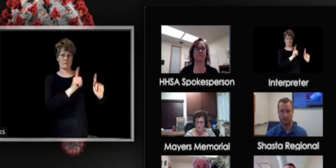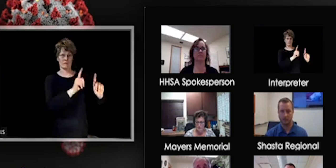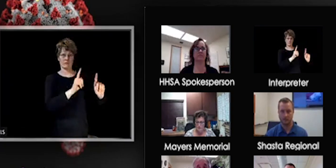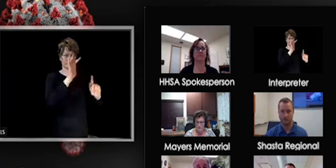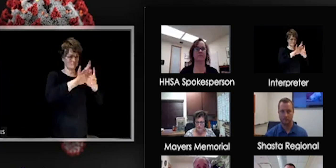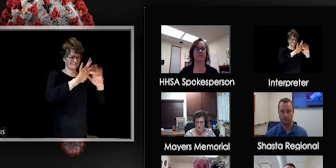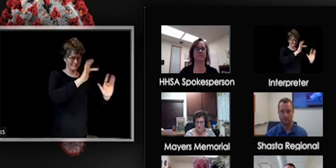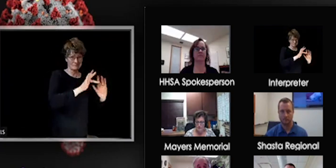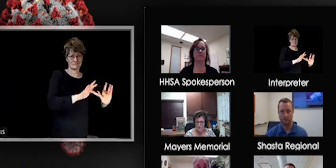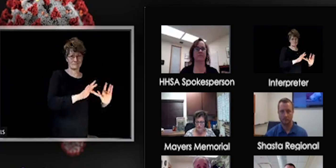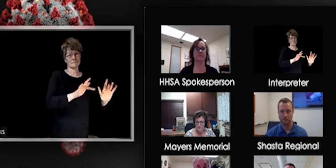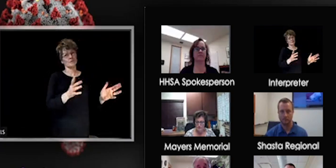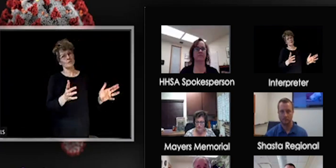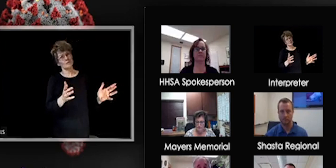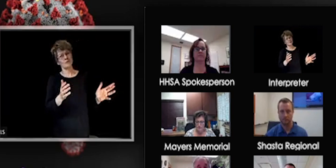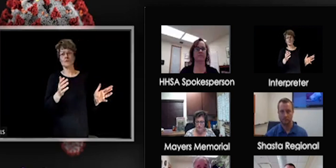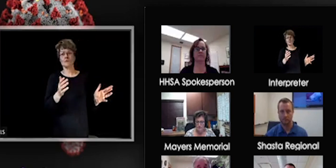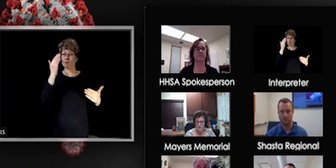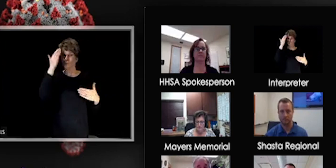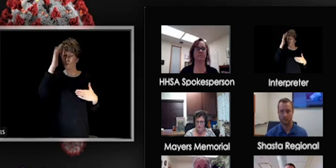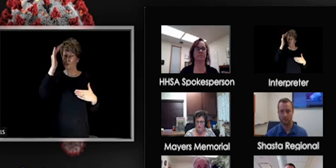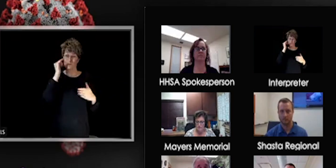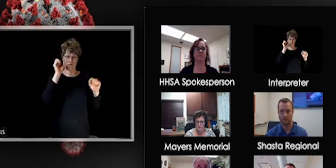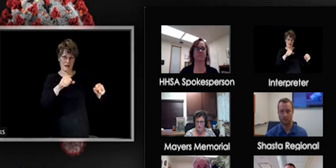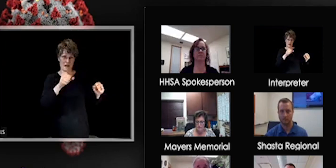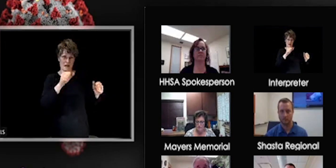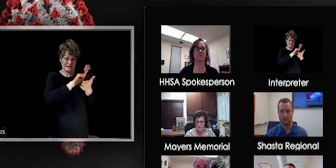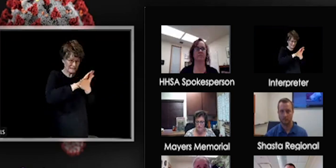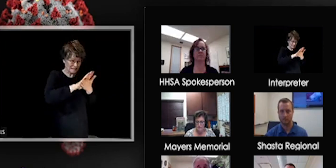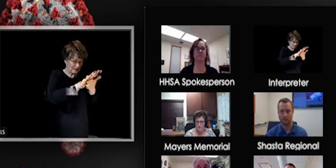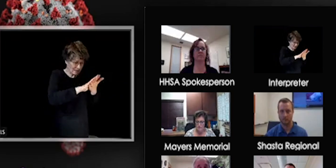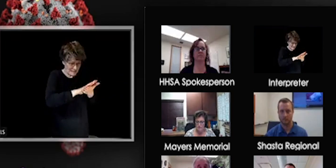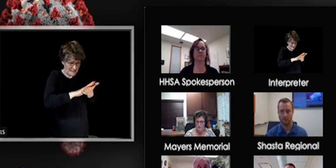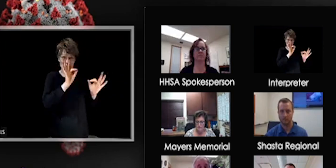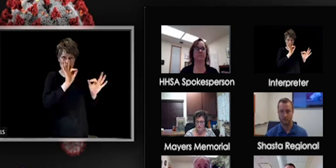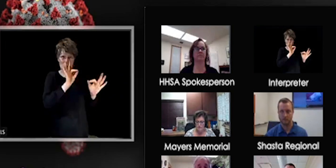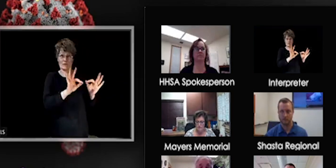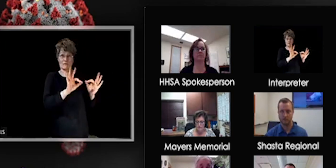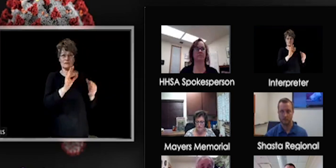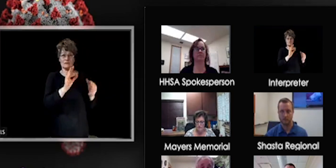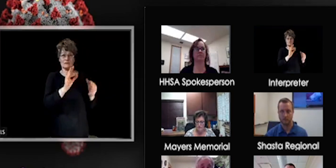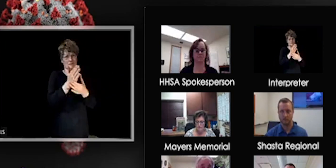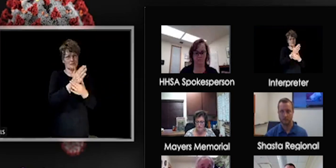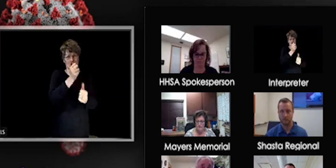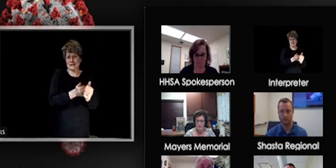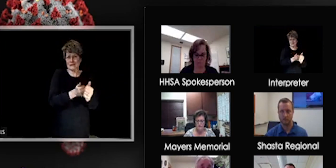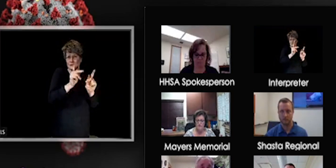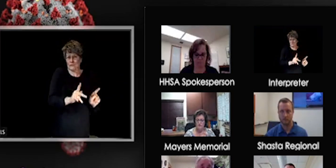every use. You think about weights, weight machines…there’s just a lot of touching